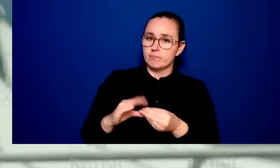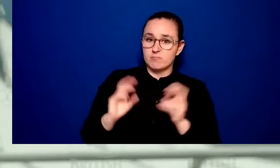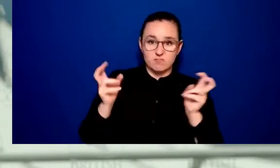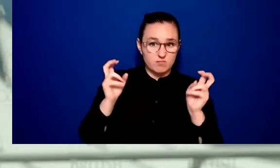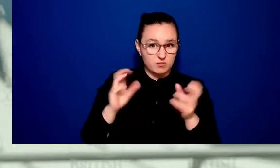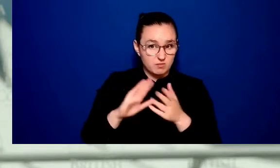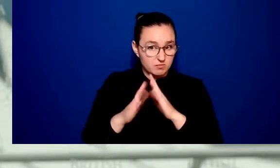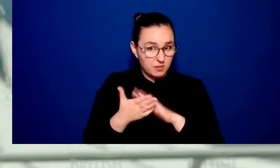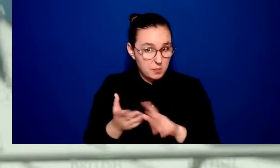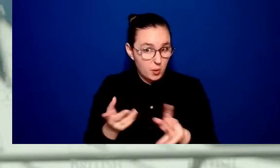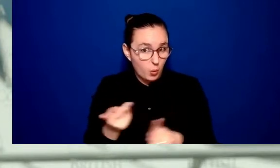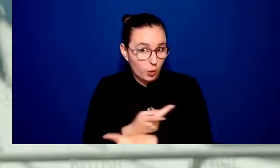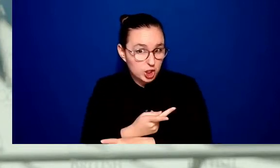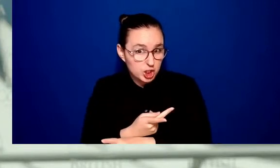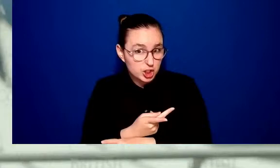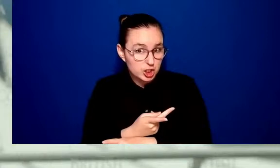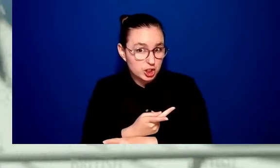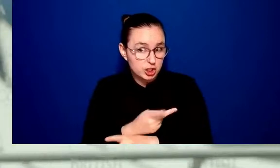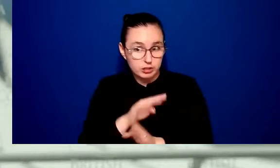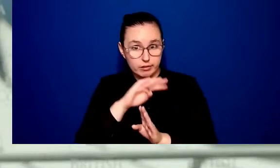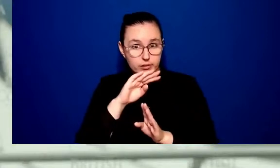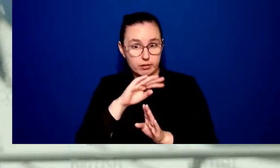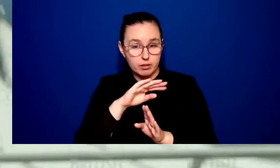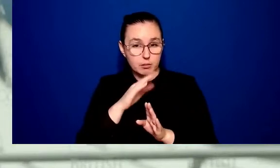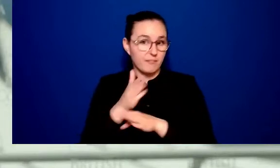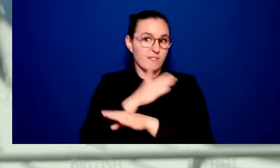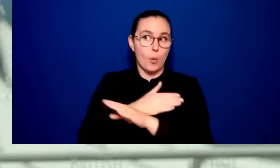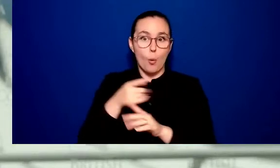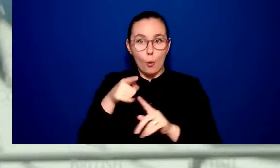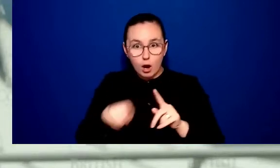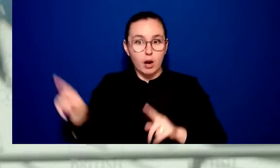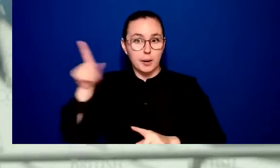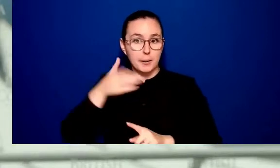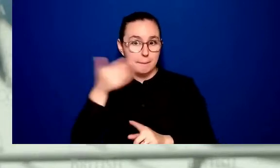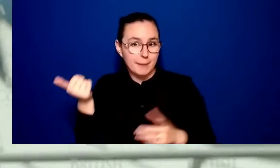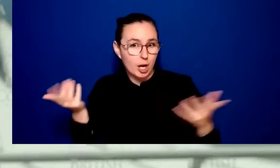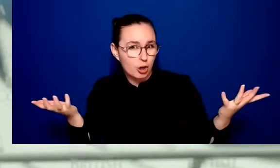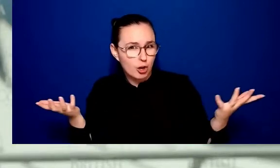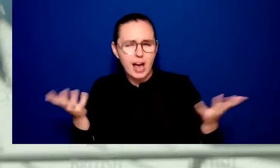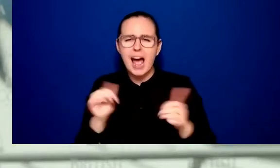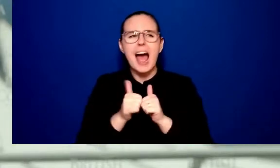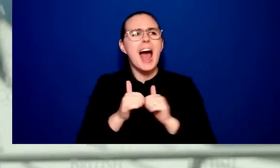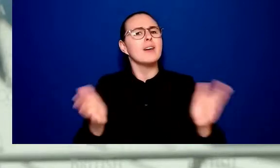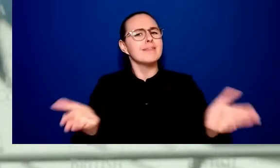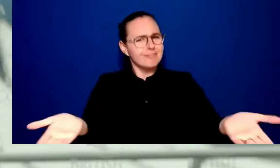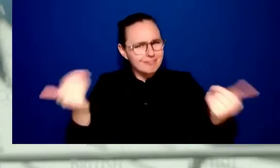that you can do to corner? The people who haven't got vaccinated? You're taking jobs away from people at their